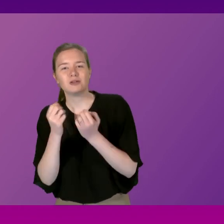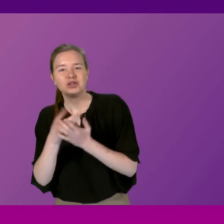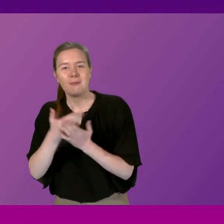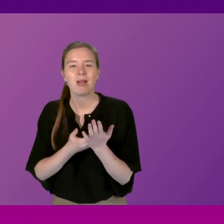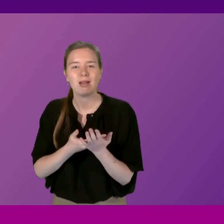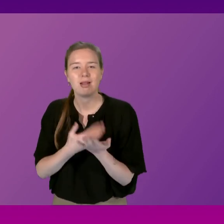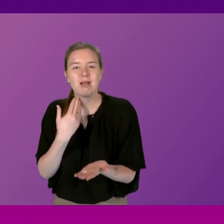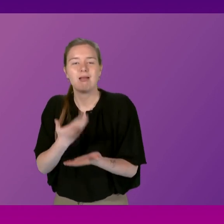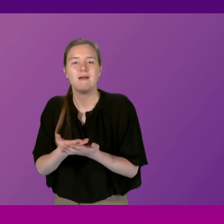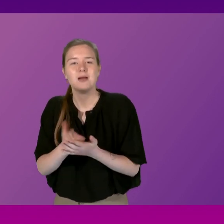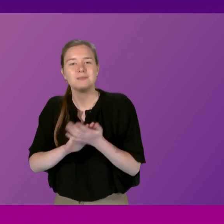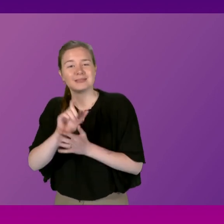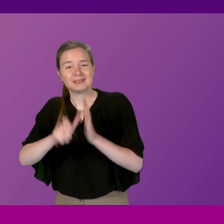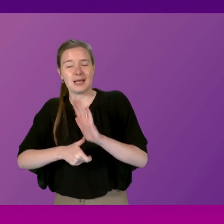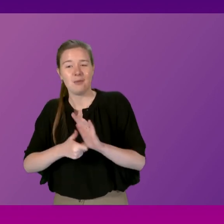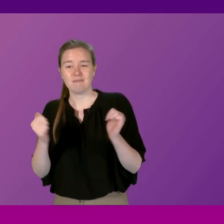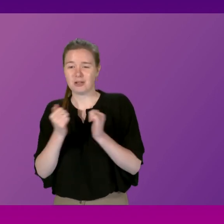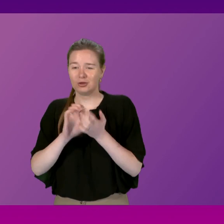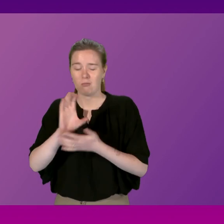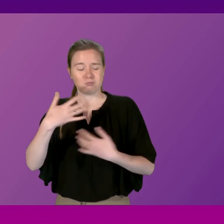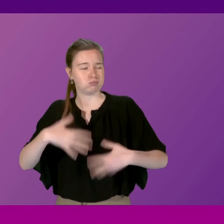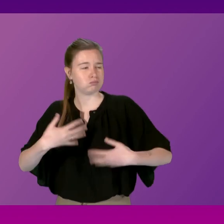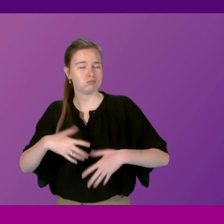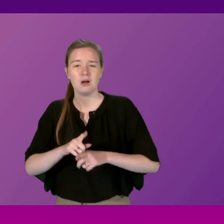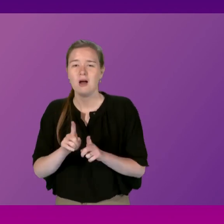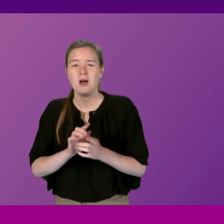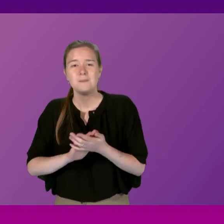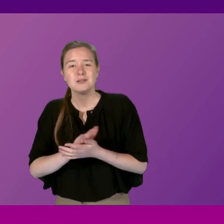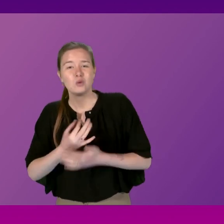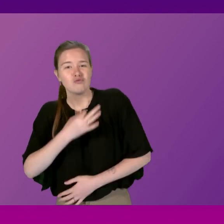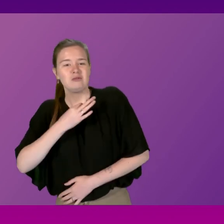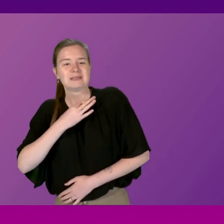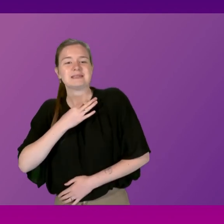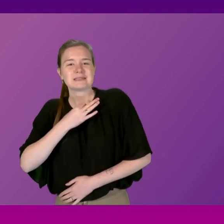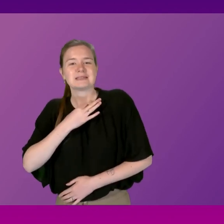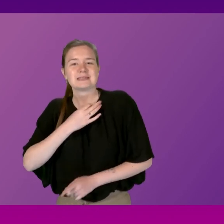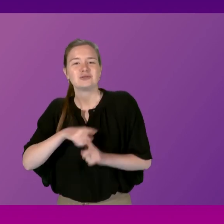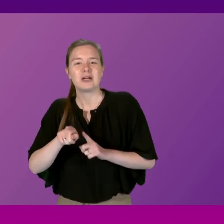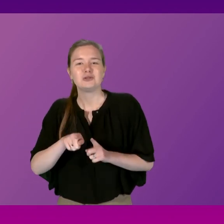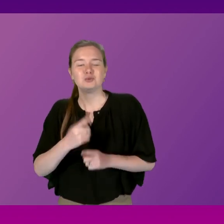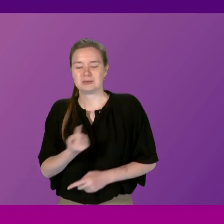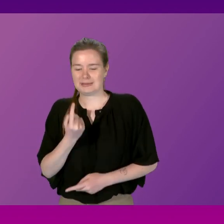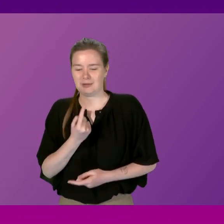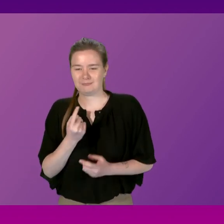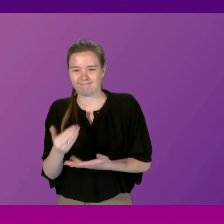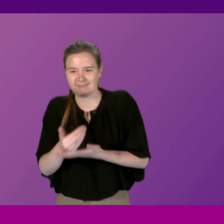being disabled often creates and how much more at risk many people are from having to self-ration their energy.